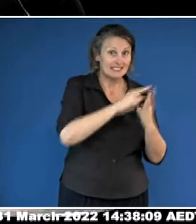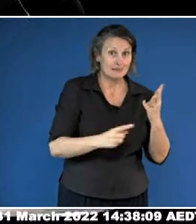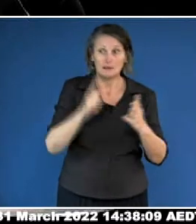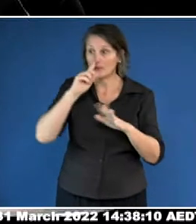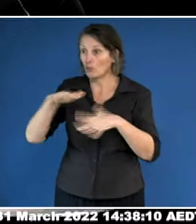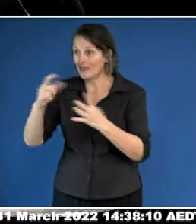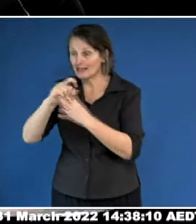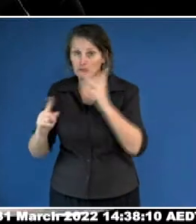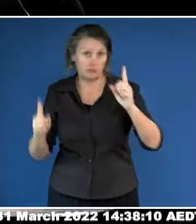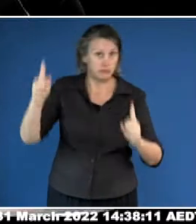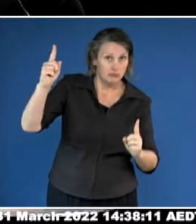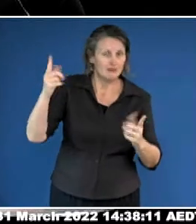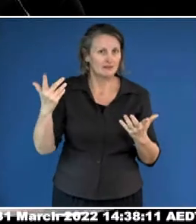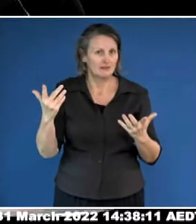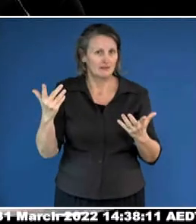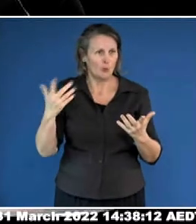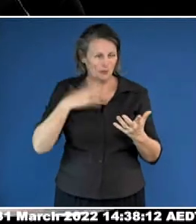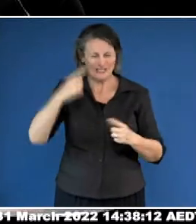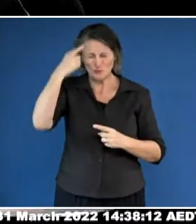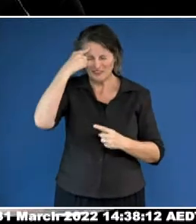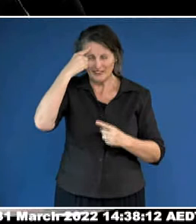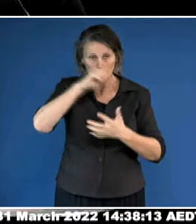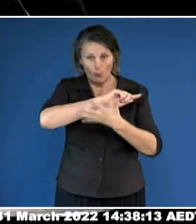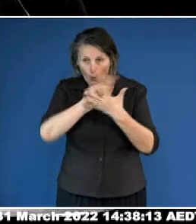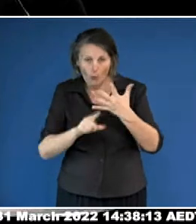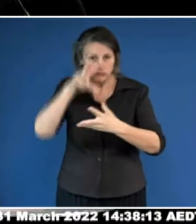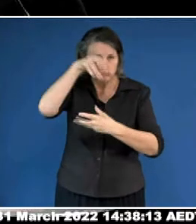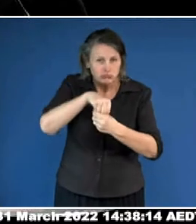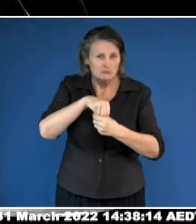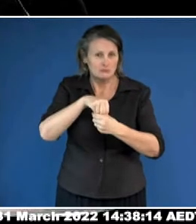just have a two-page document in major frameworks - and address the drivers of